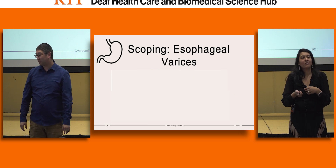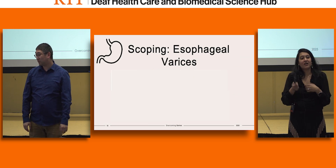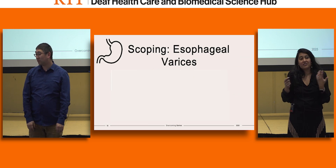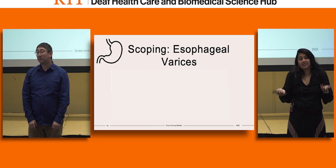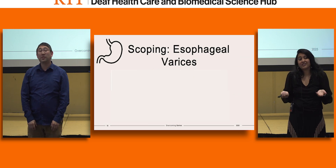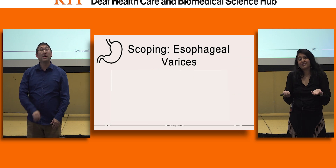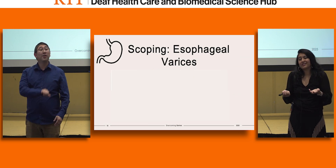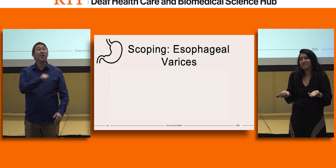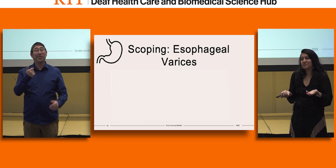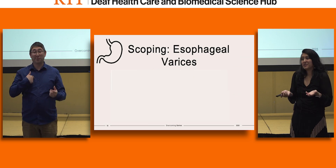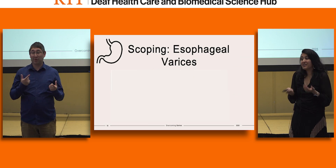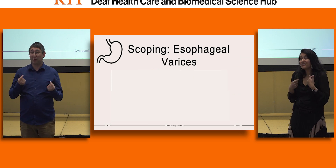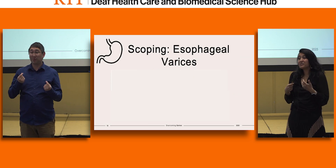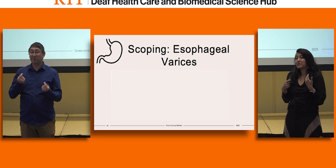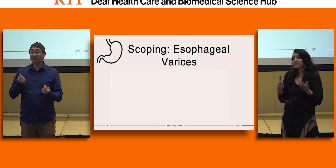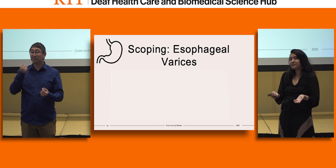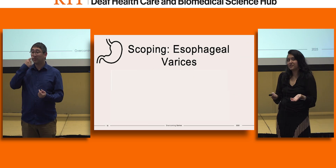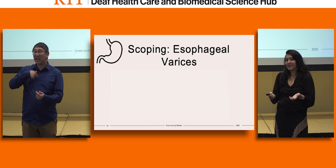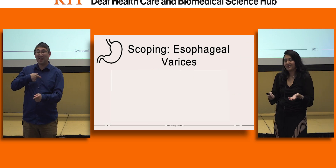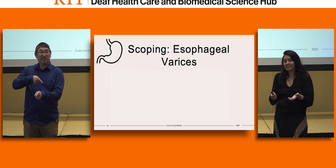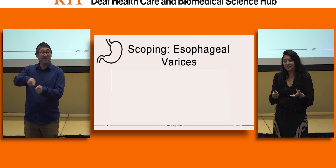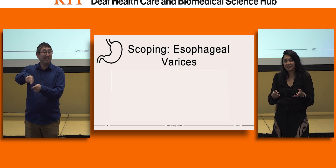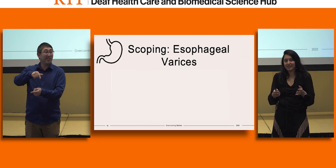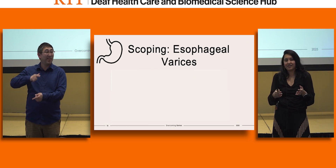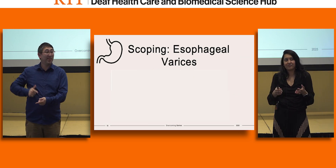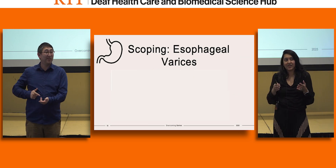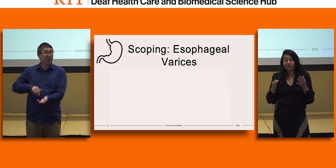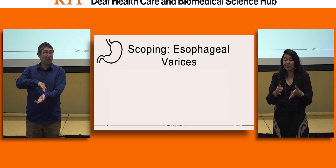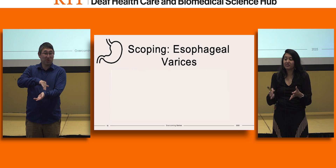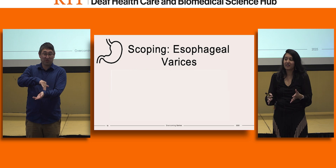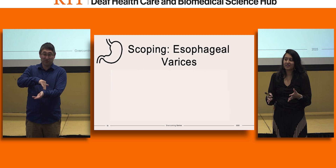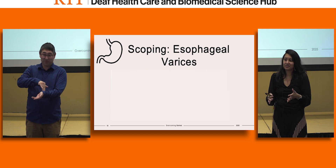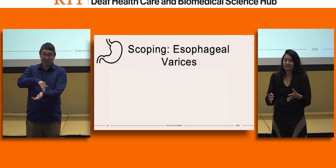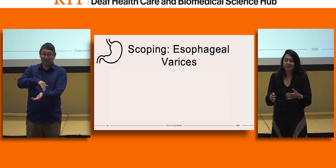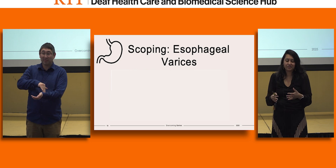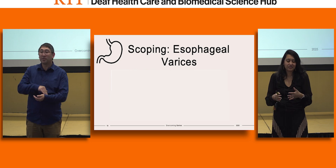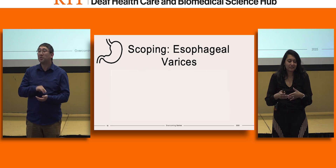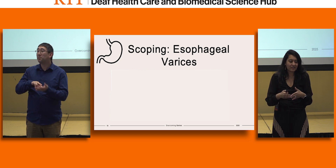So, other things I do. Because I am a liver doctor as well as a gastroenterologist,